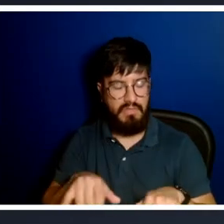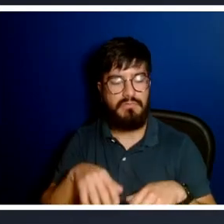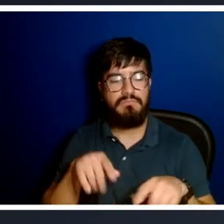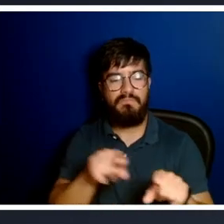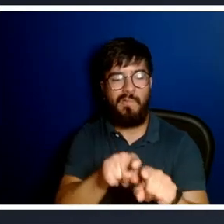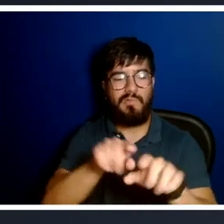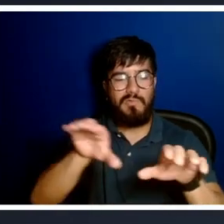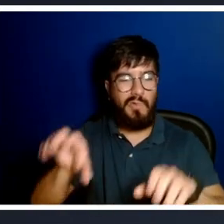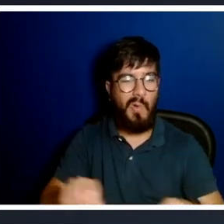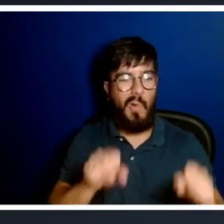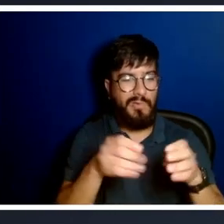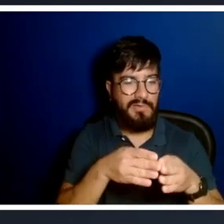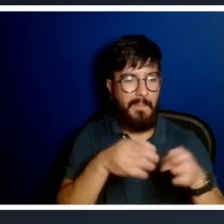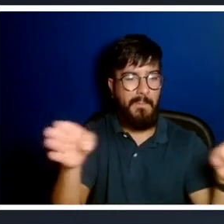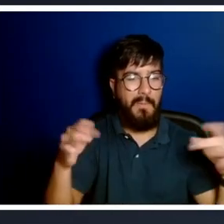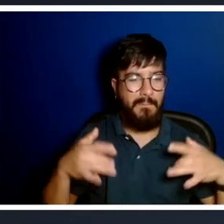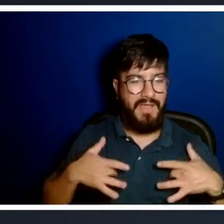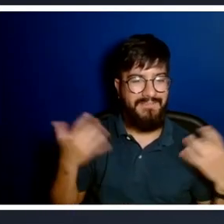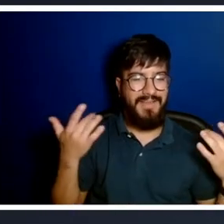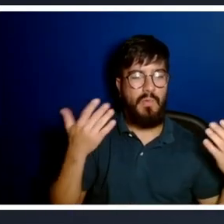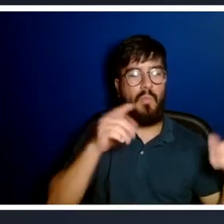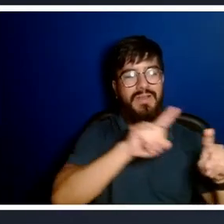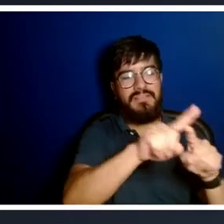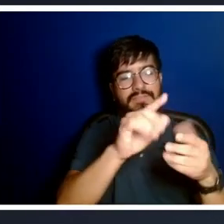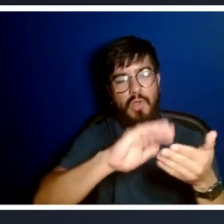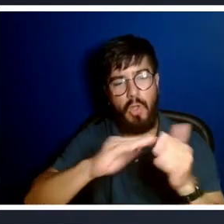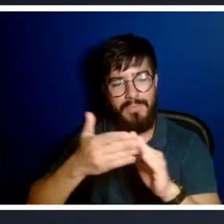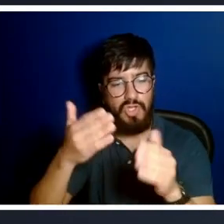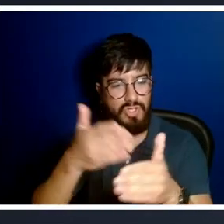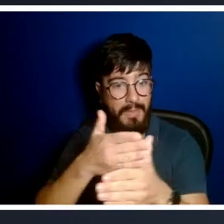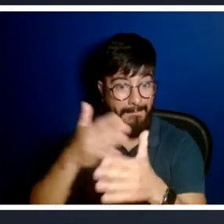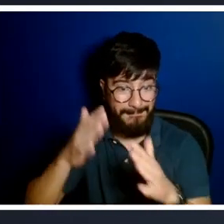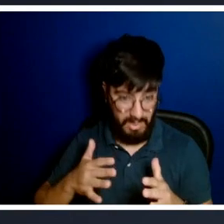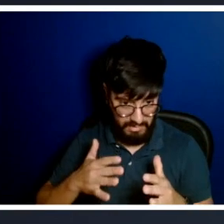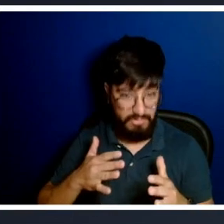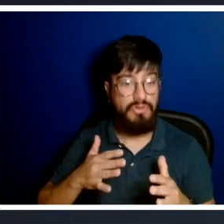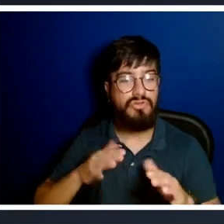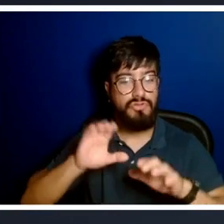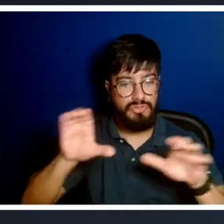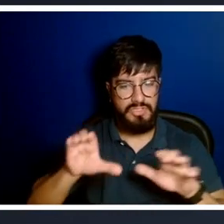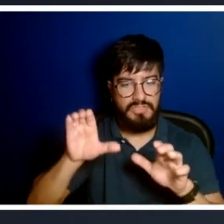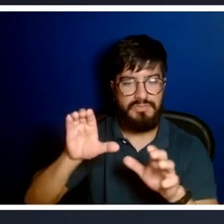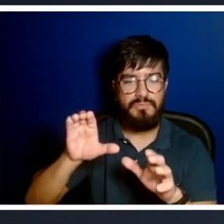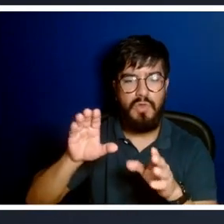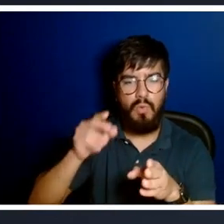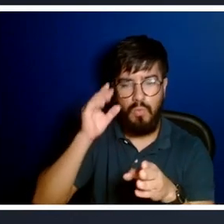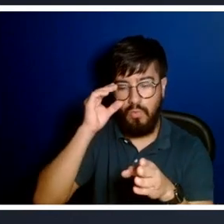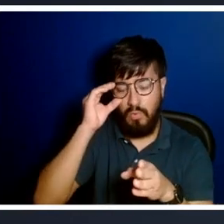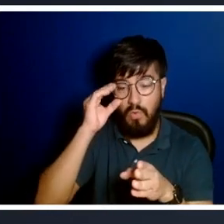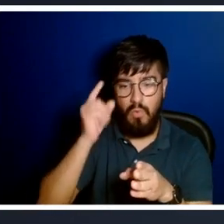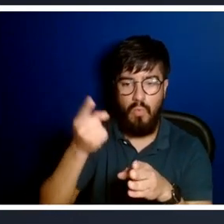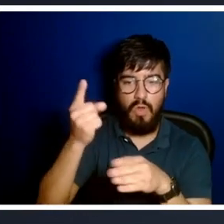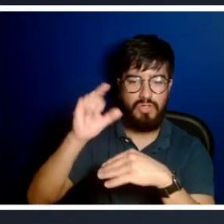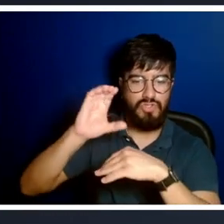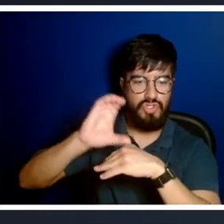partners. So, this photograph is from an event we did with a church community. And that's doing